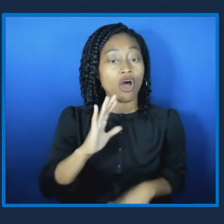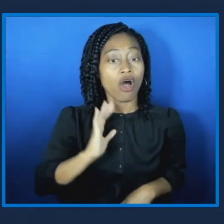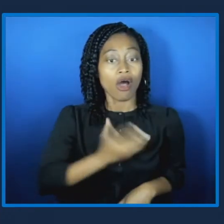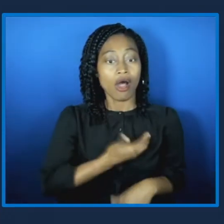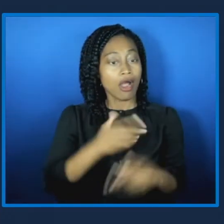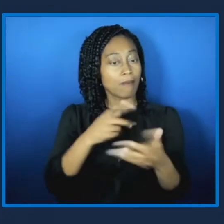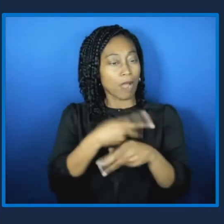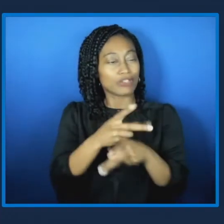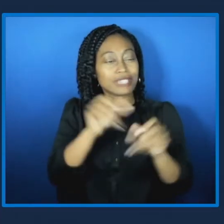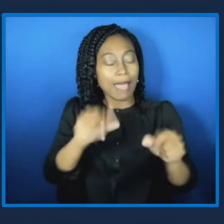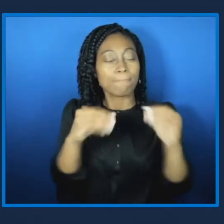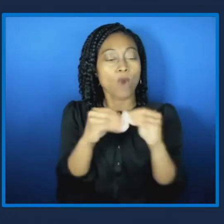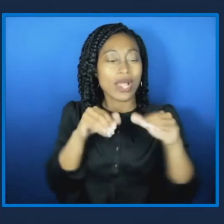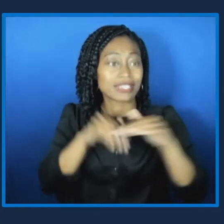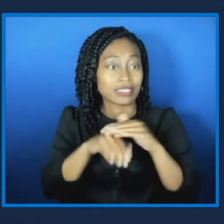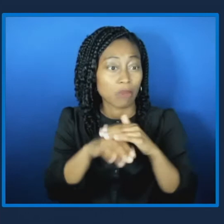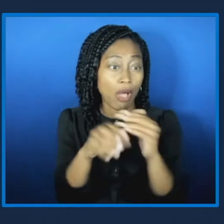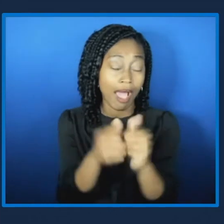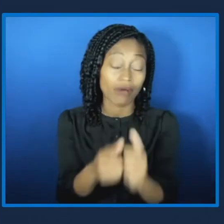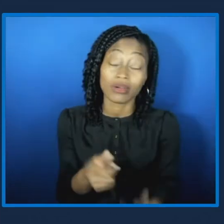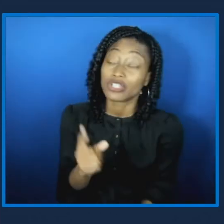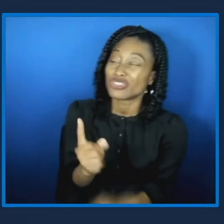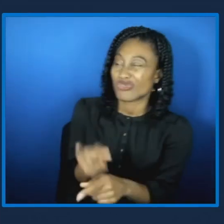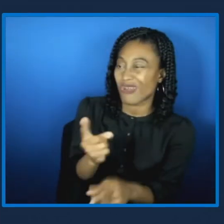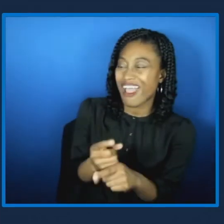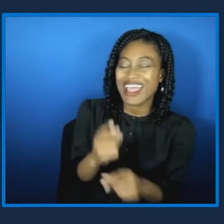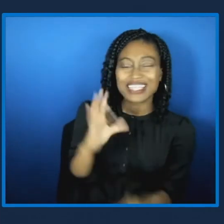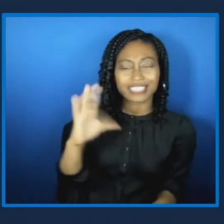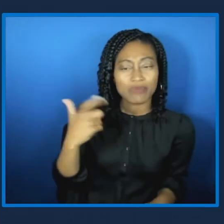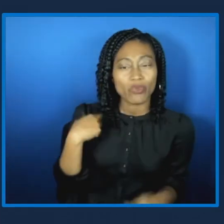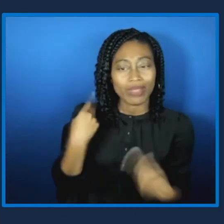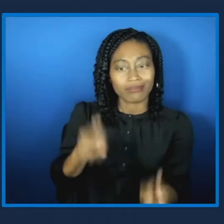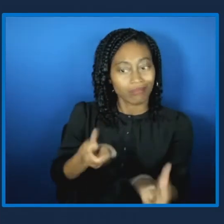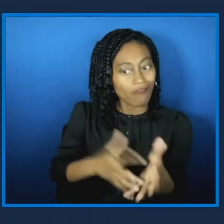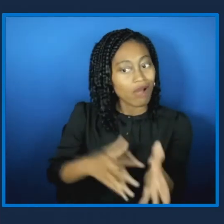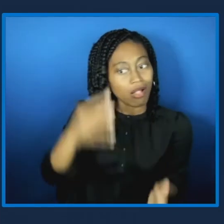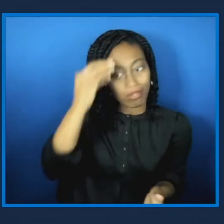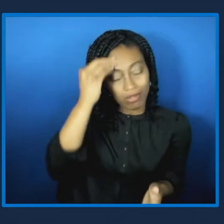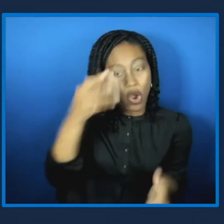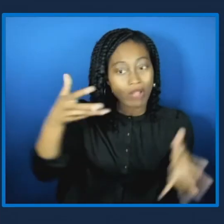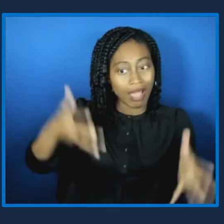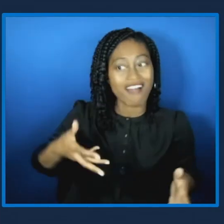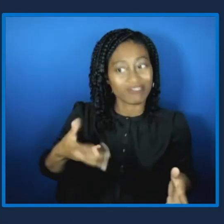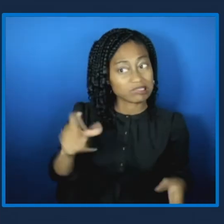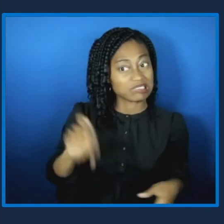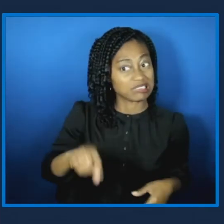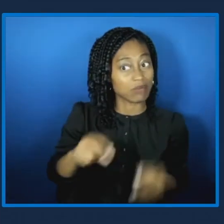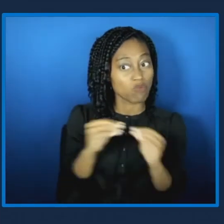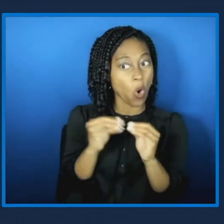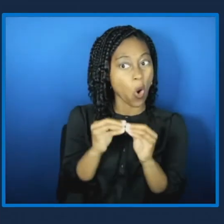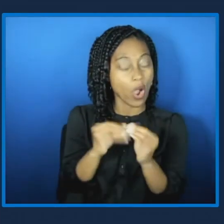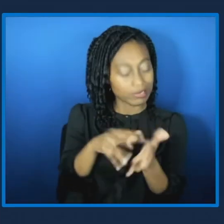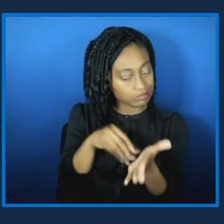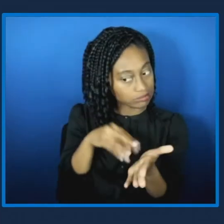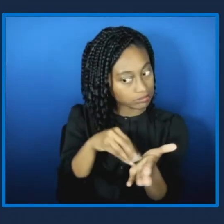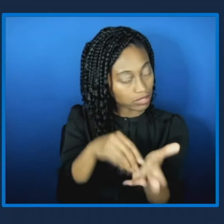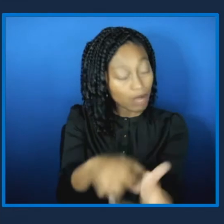I think we still have a lot to learn. So thank you, Steven. We do work hard at this, but I think there are a lot that we can learn across industries.